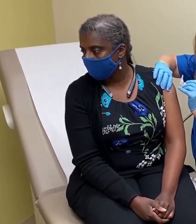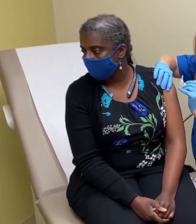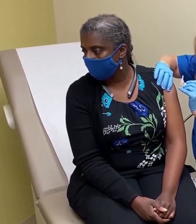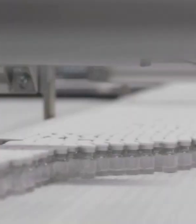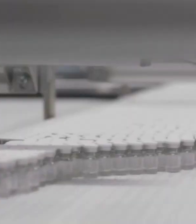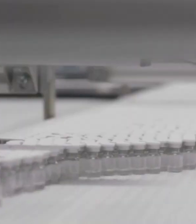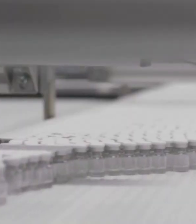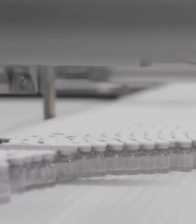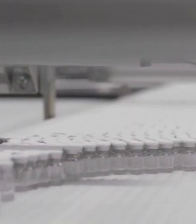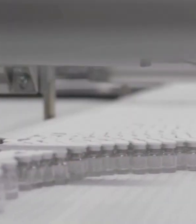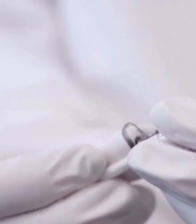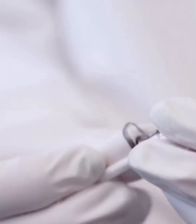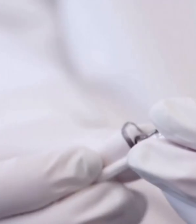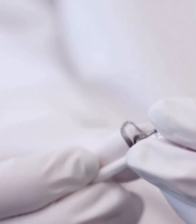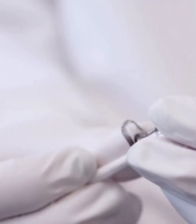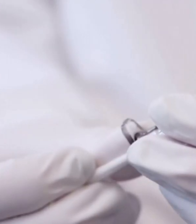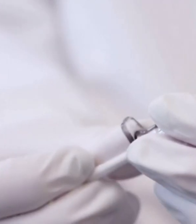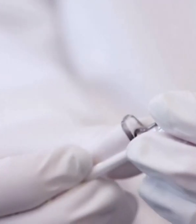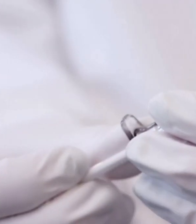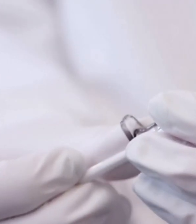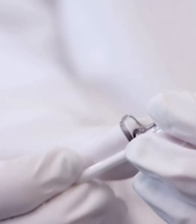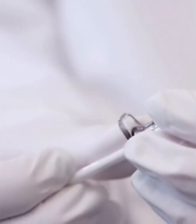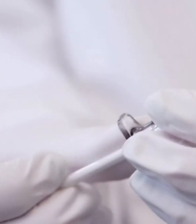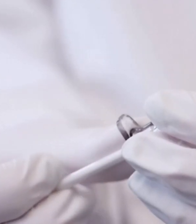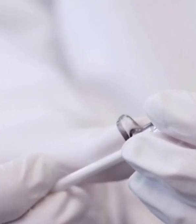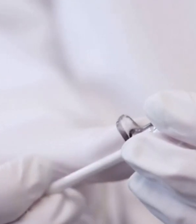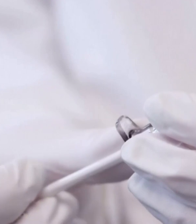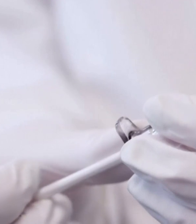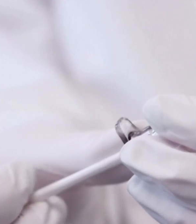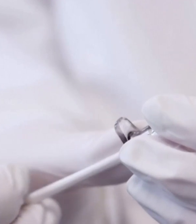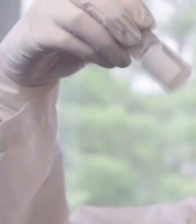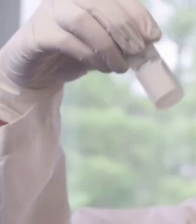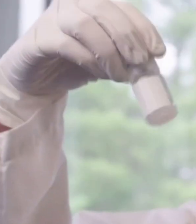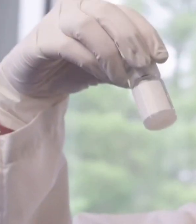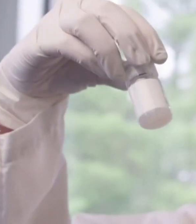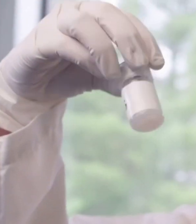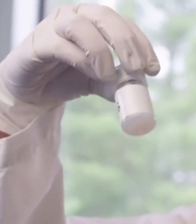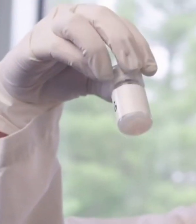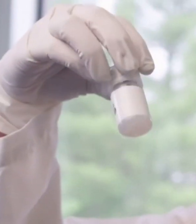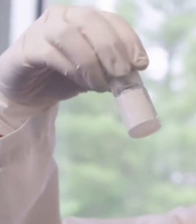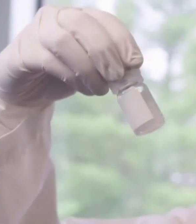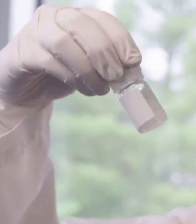PREVIOUS HOT SPOTS. GOVERNOR WALT HAD A CALL